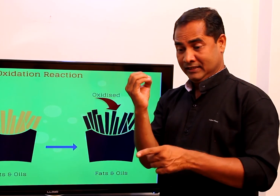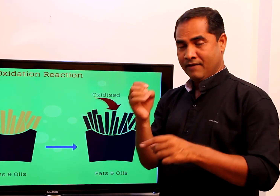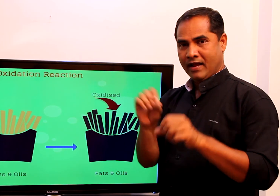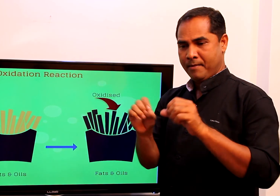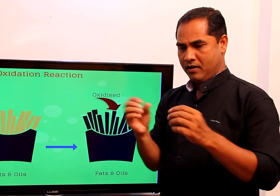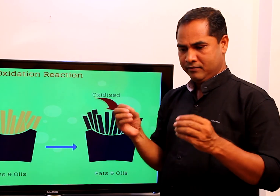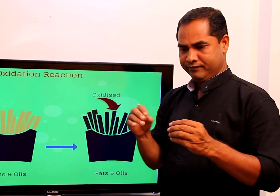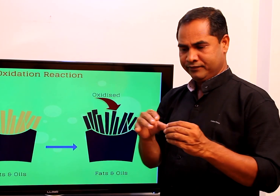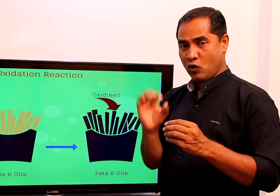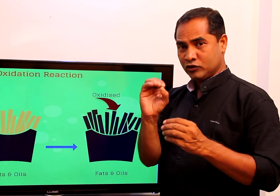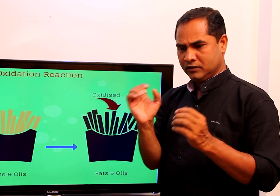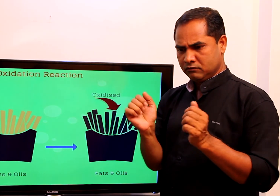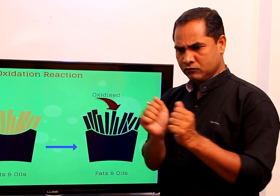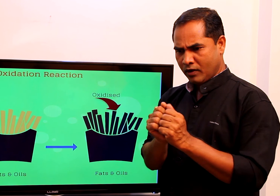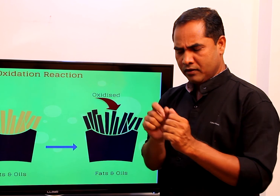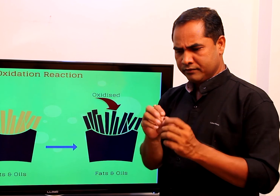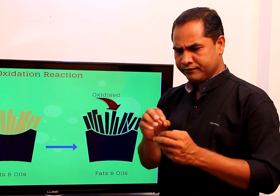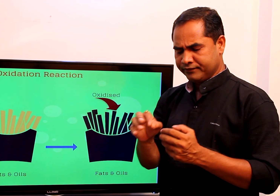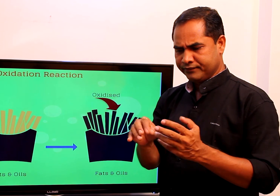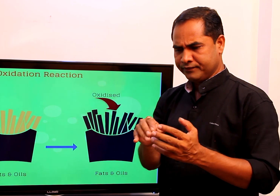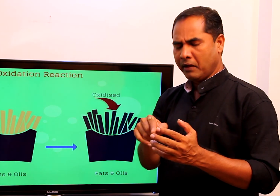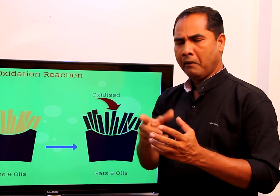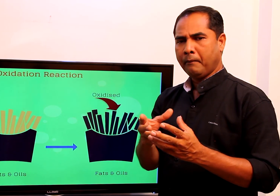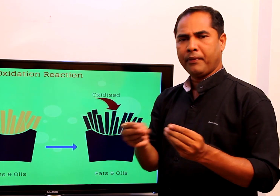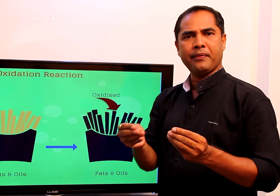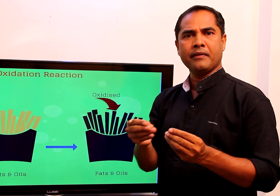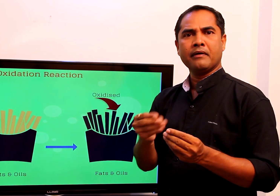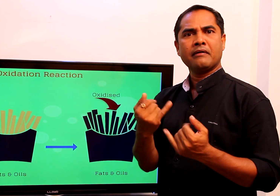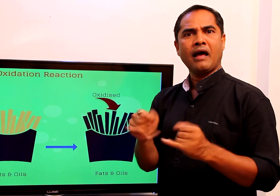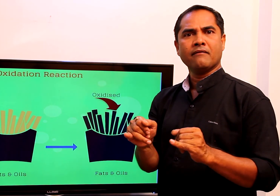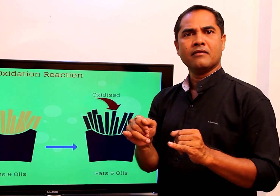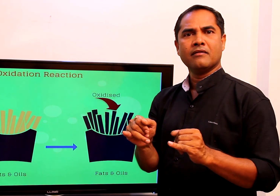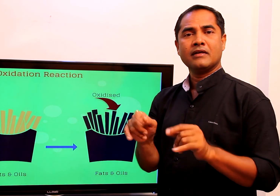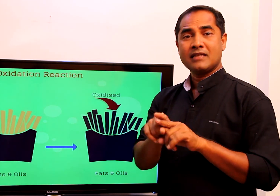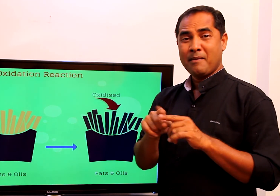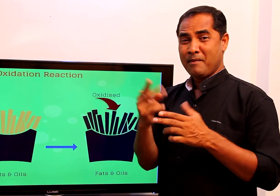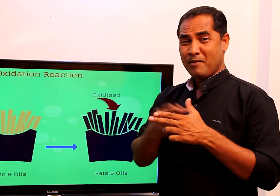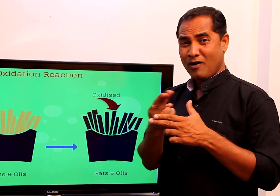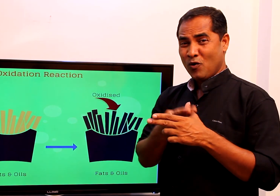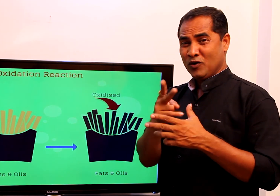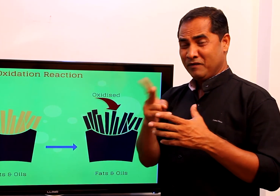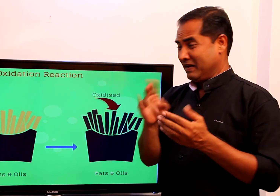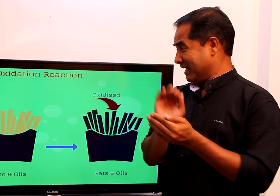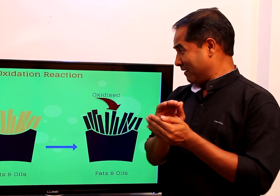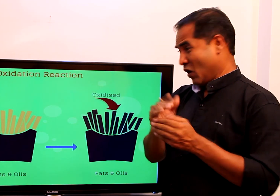for that too is oxidation reaction. The food reacts with oxygen.